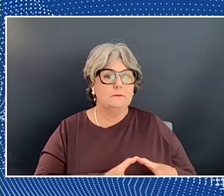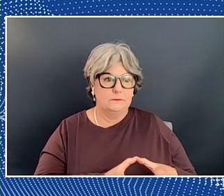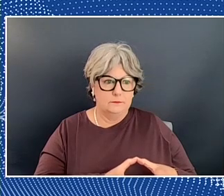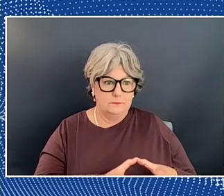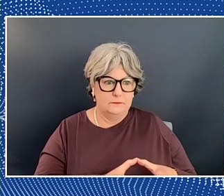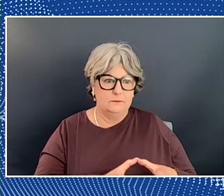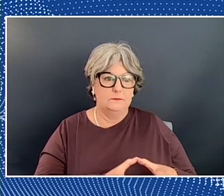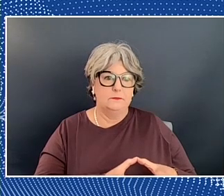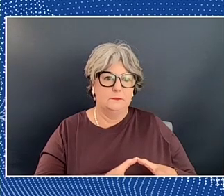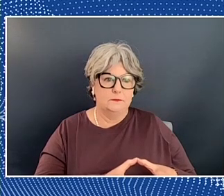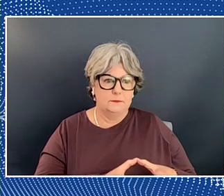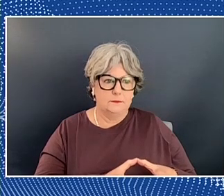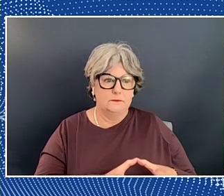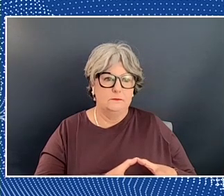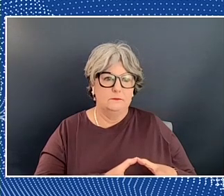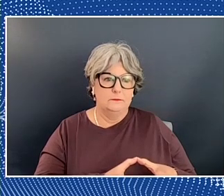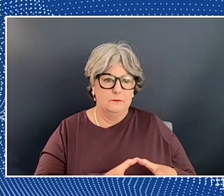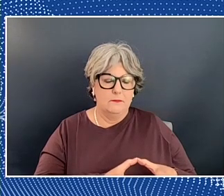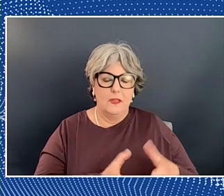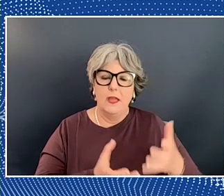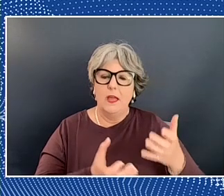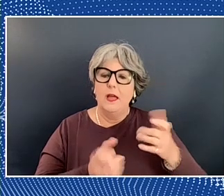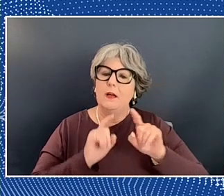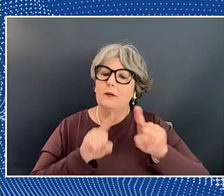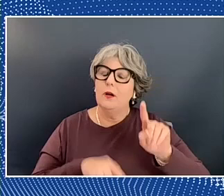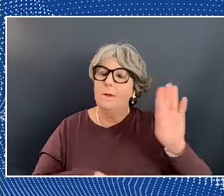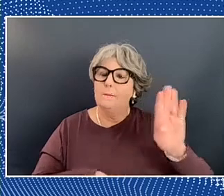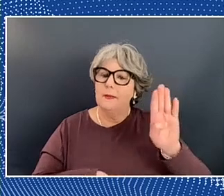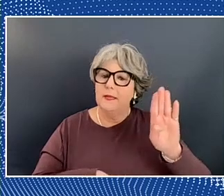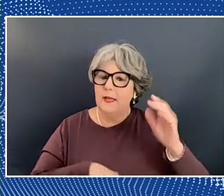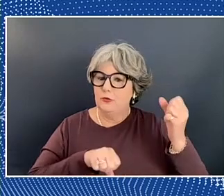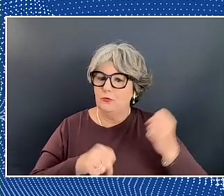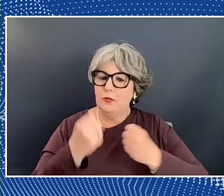to that on B. I strongly support the Department writing